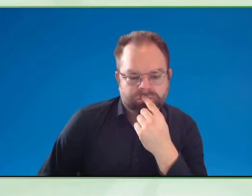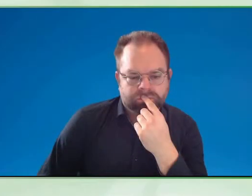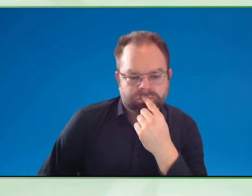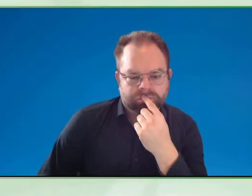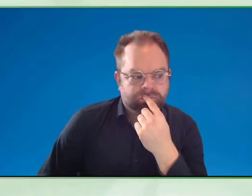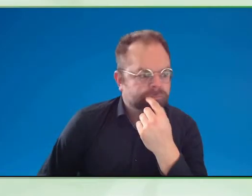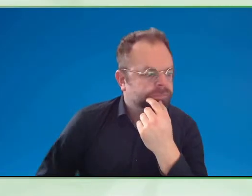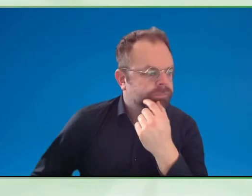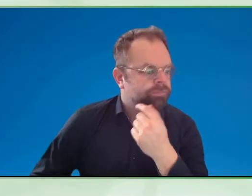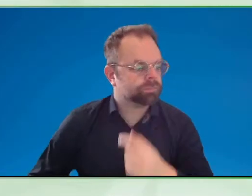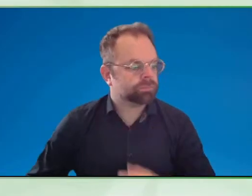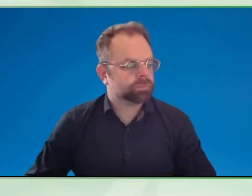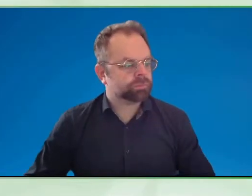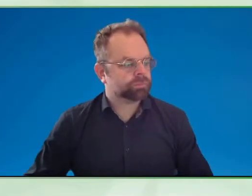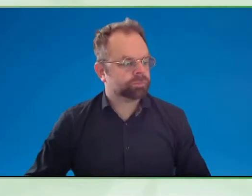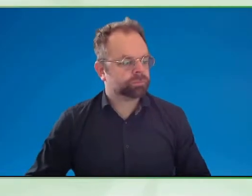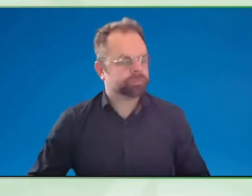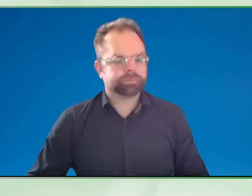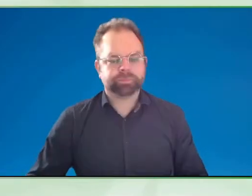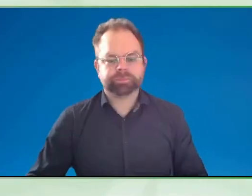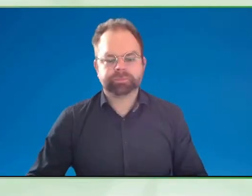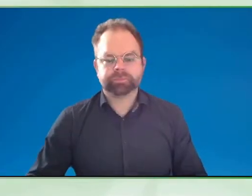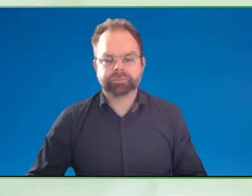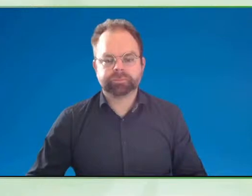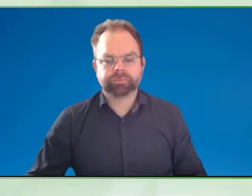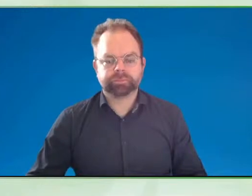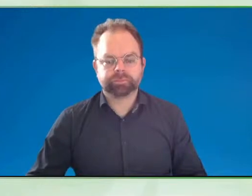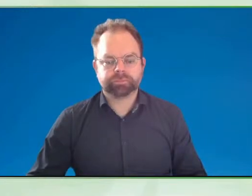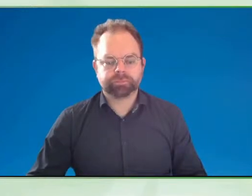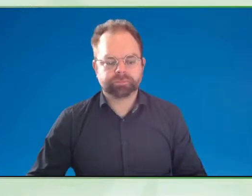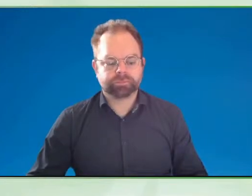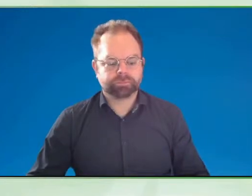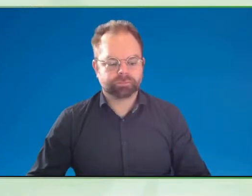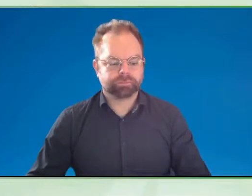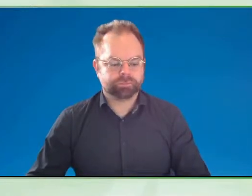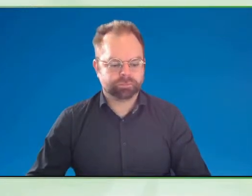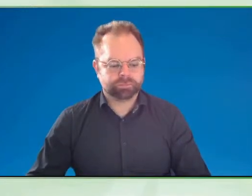Hello, good afternoon! I'm Tom Butcher of the Zero Project.